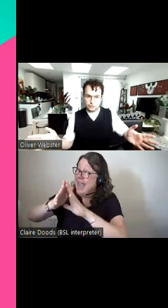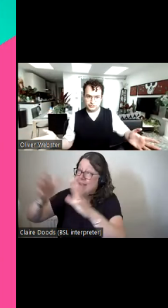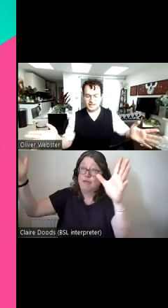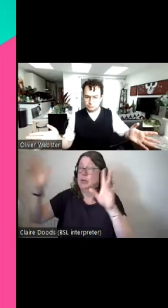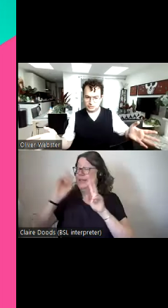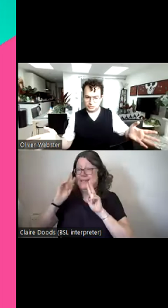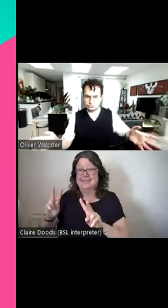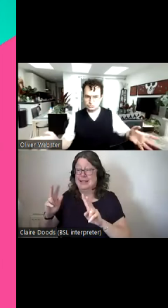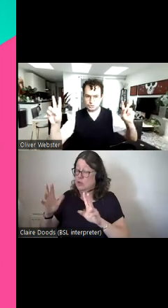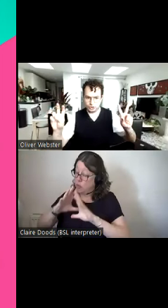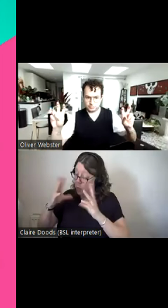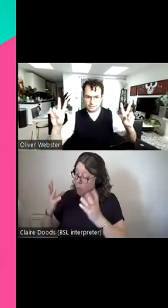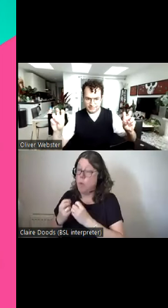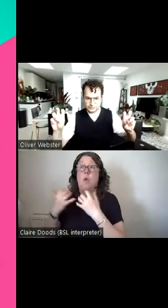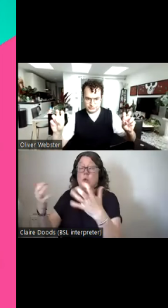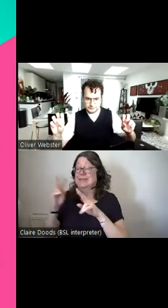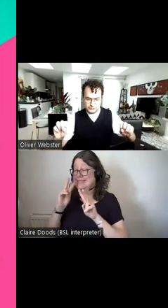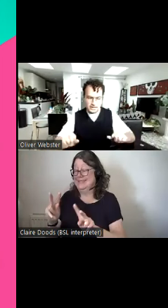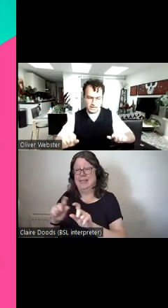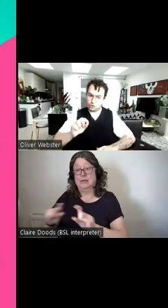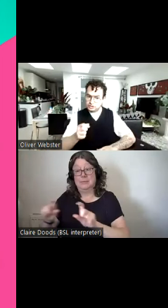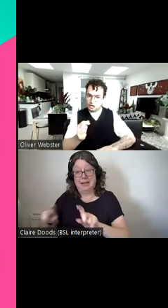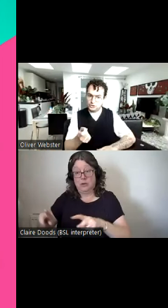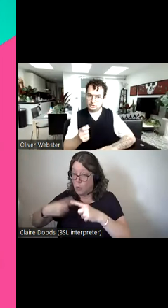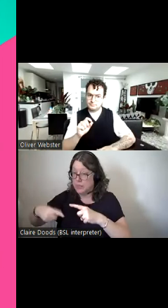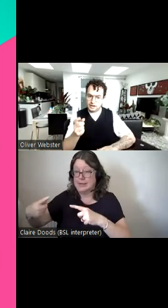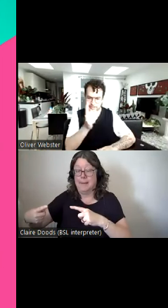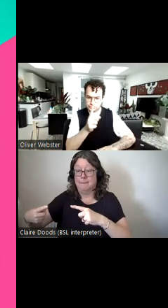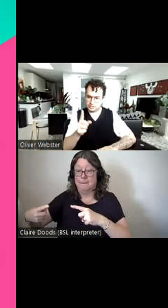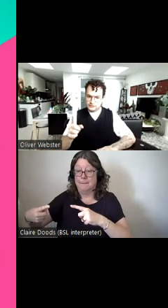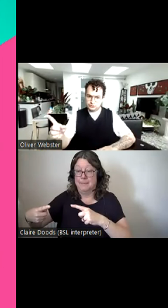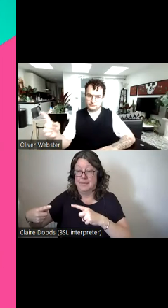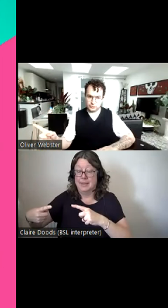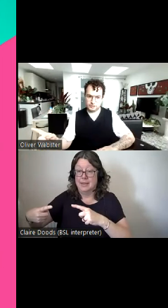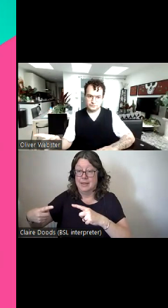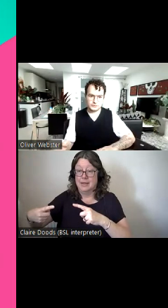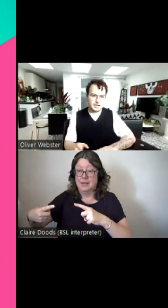That's why it's called open captions. It's not turned on by each individual viewer.